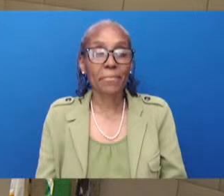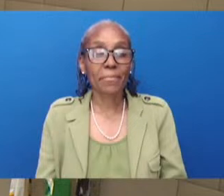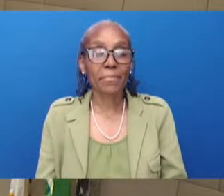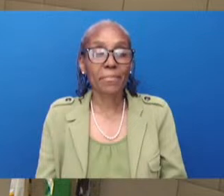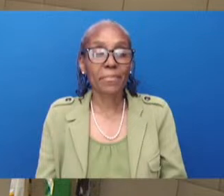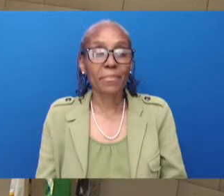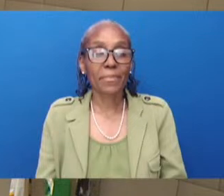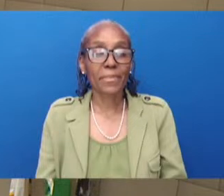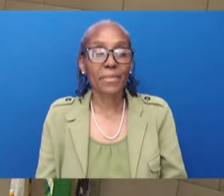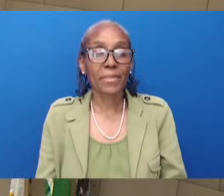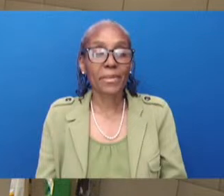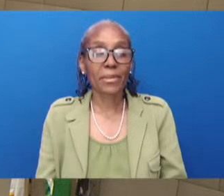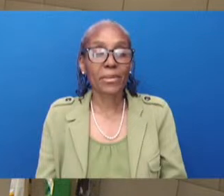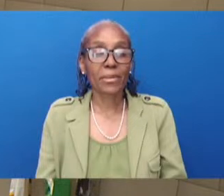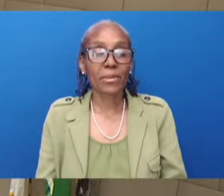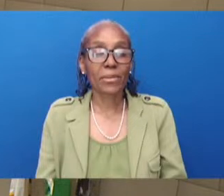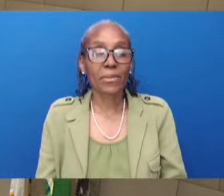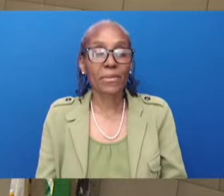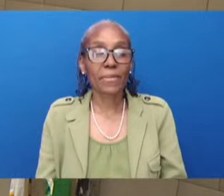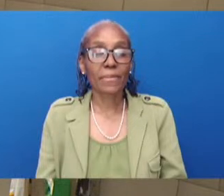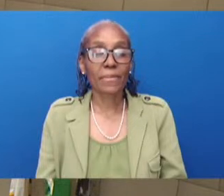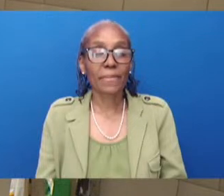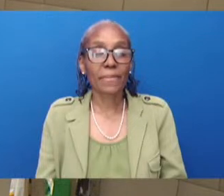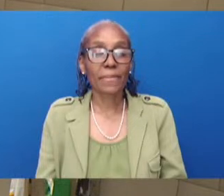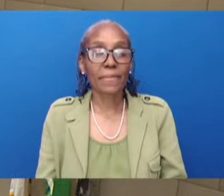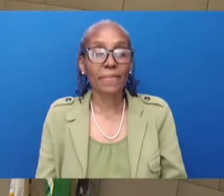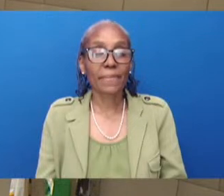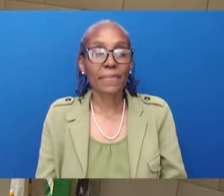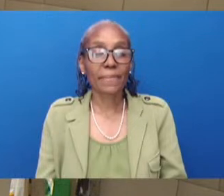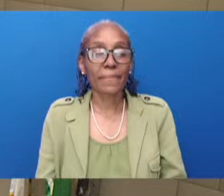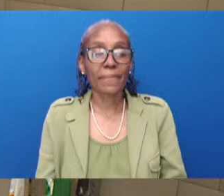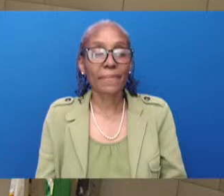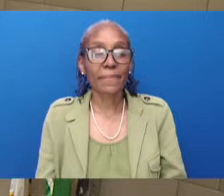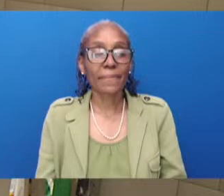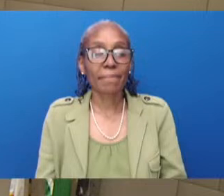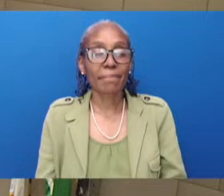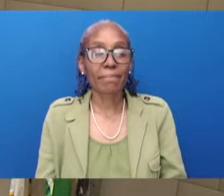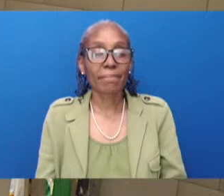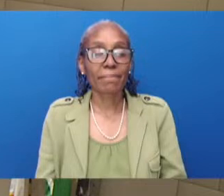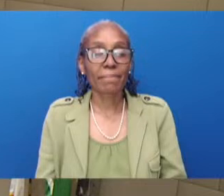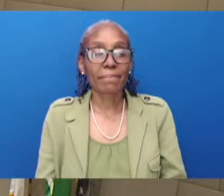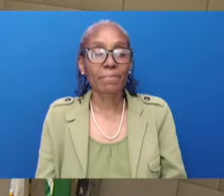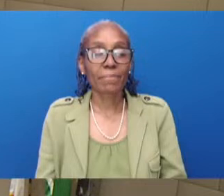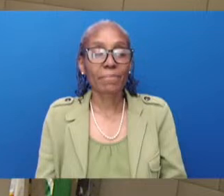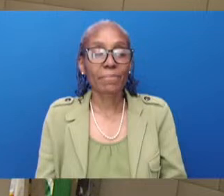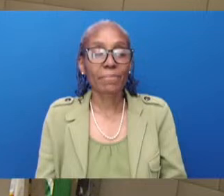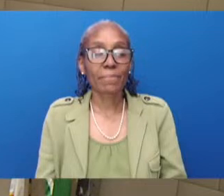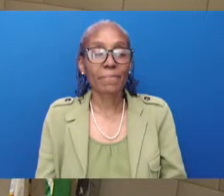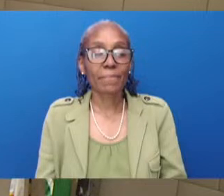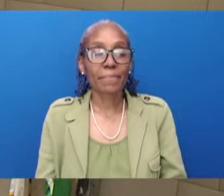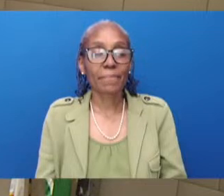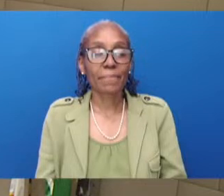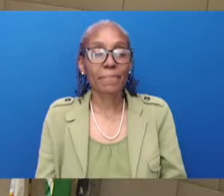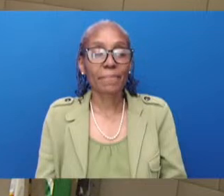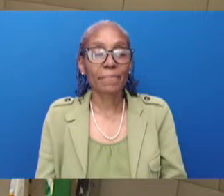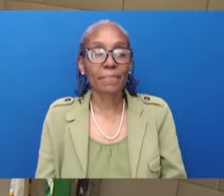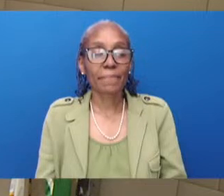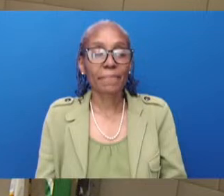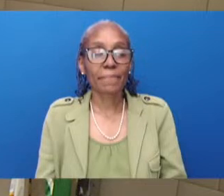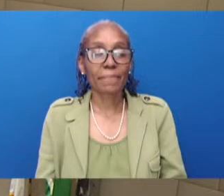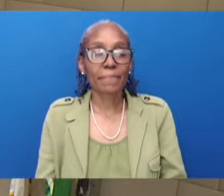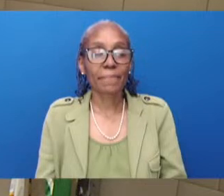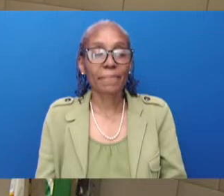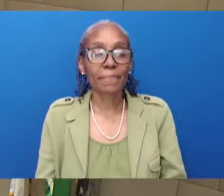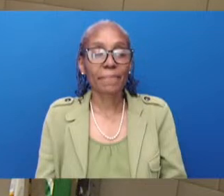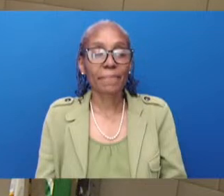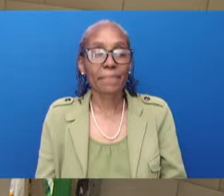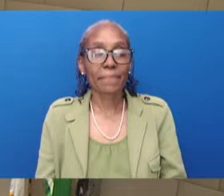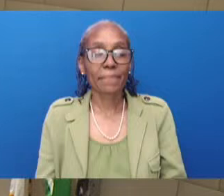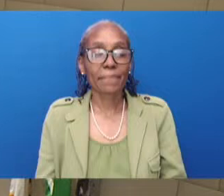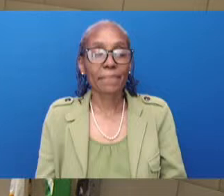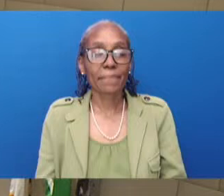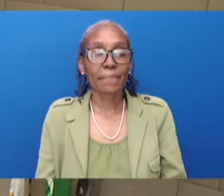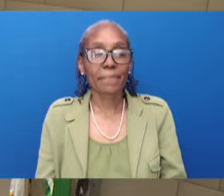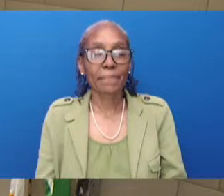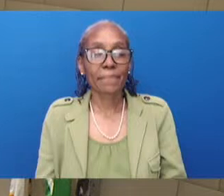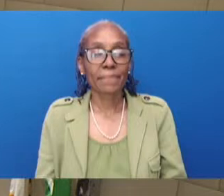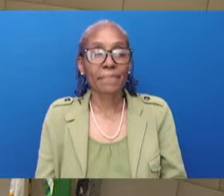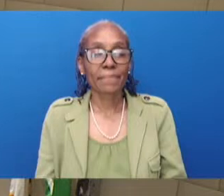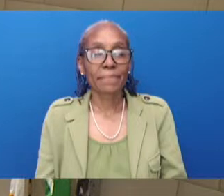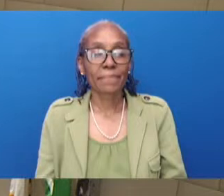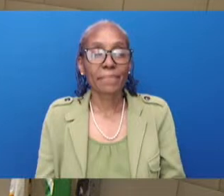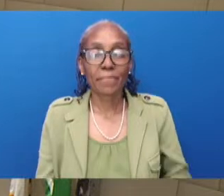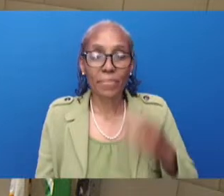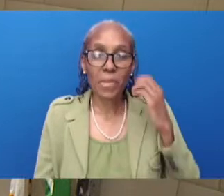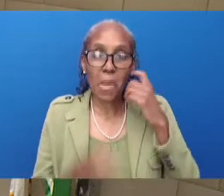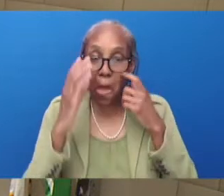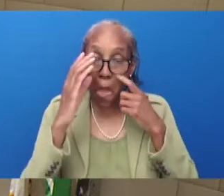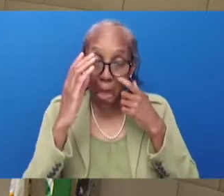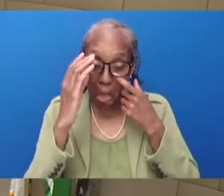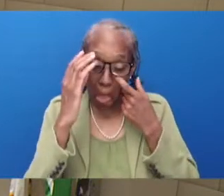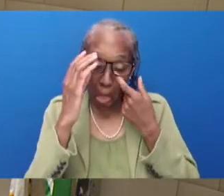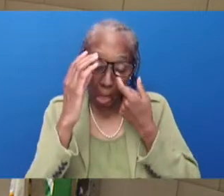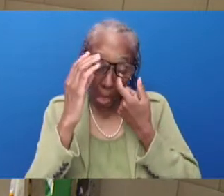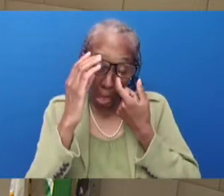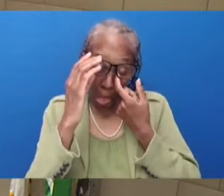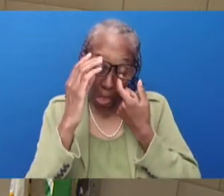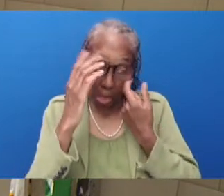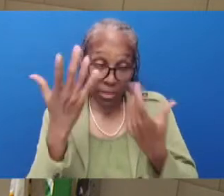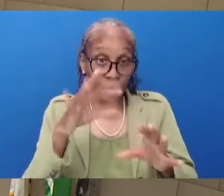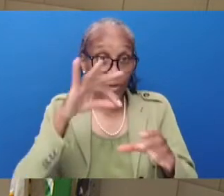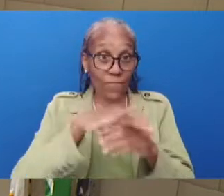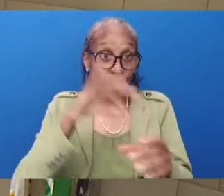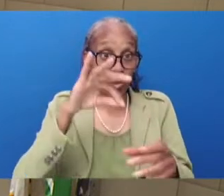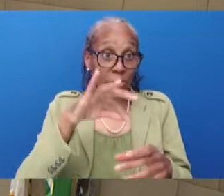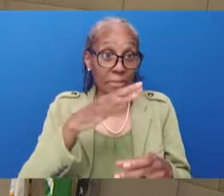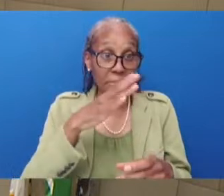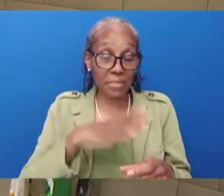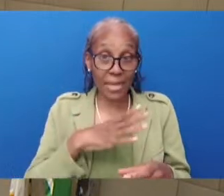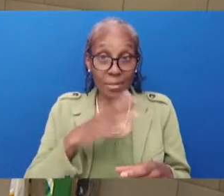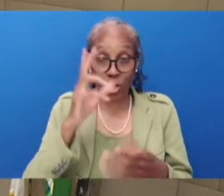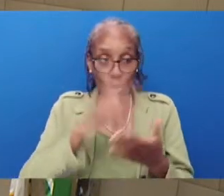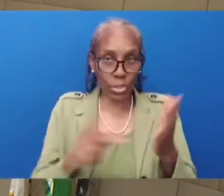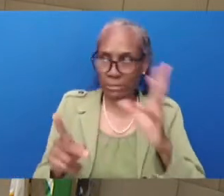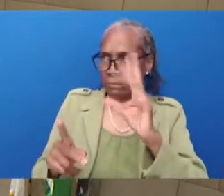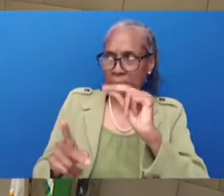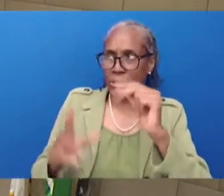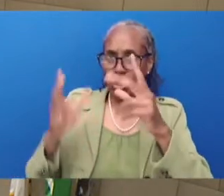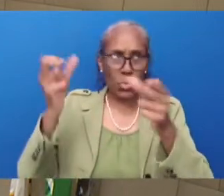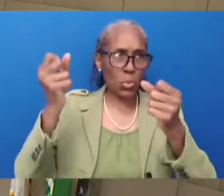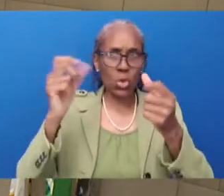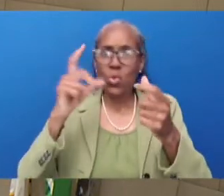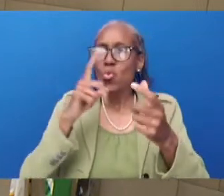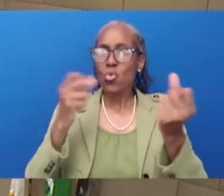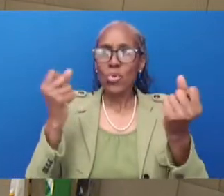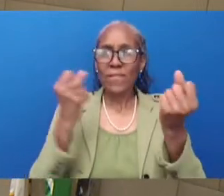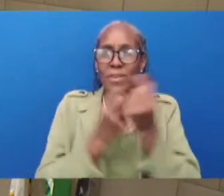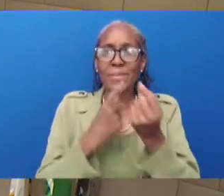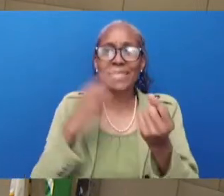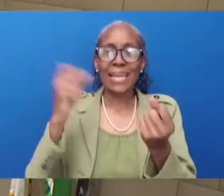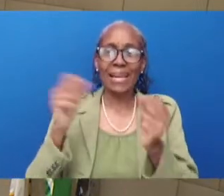MUCH.